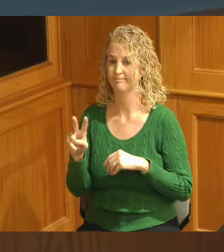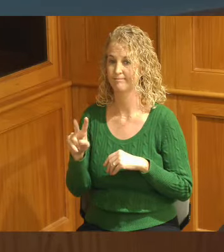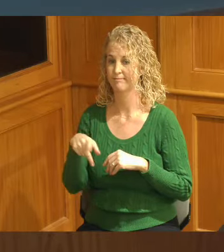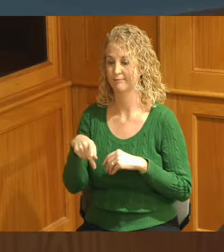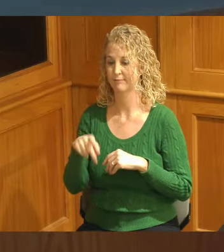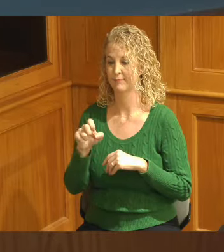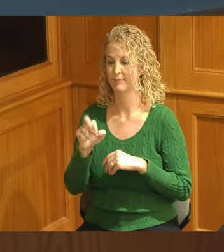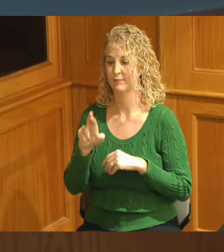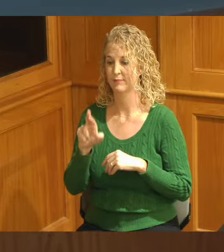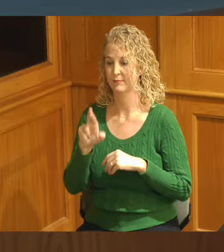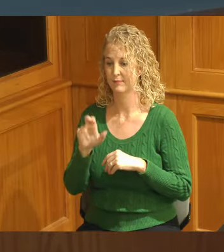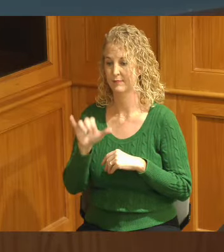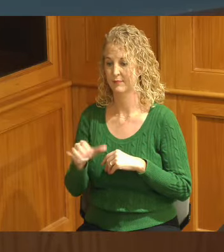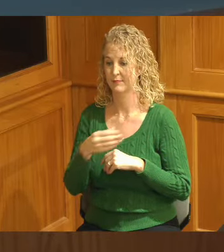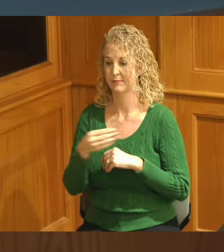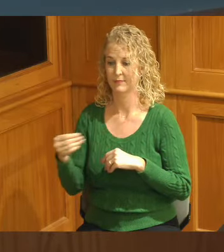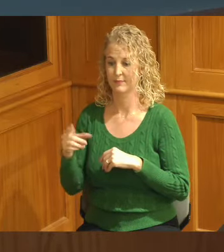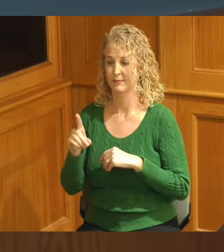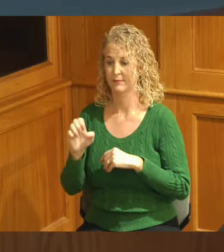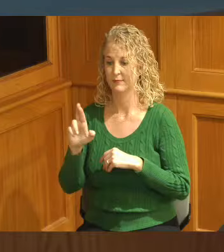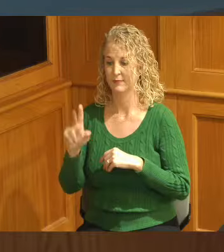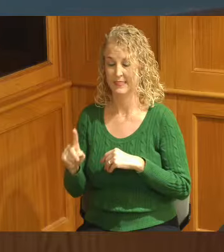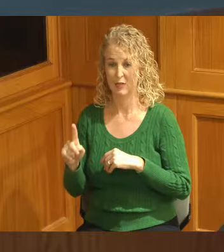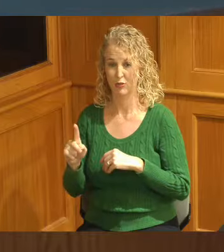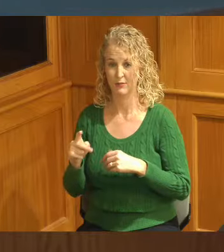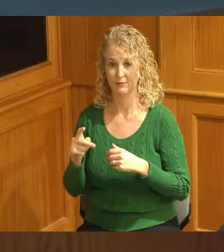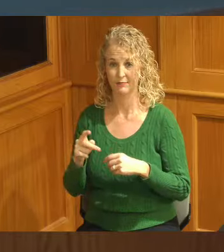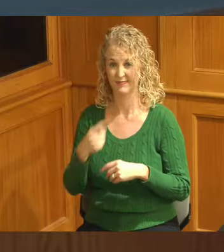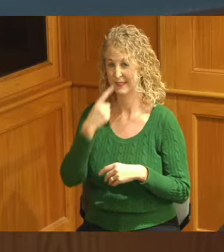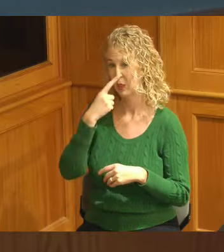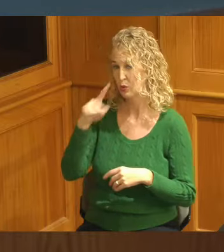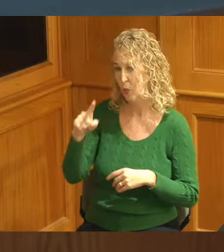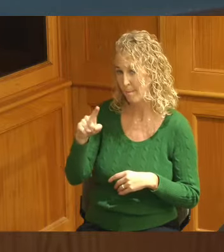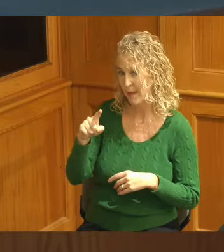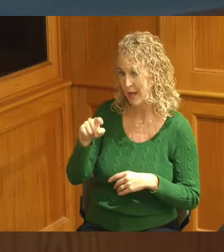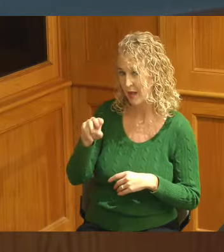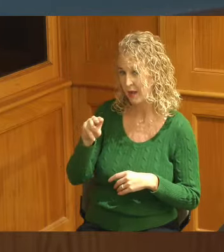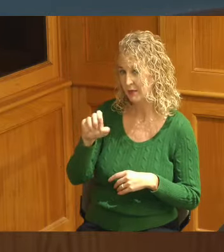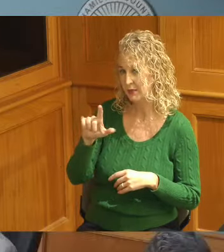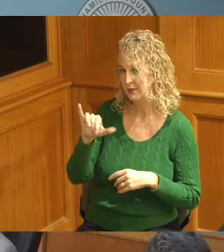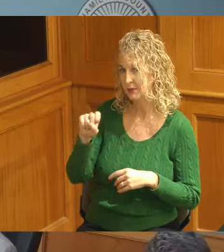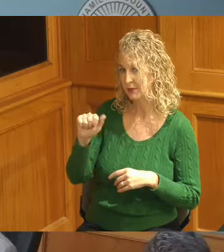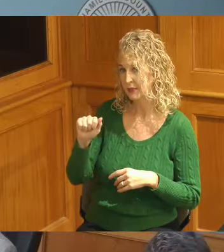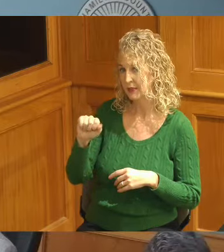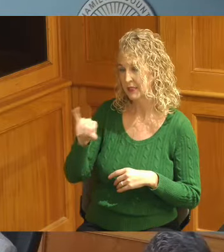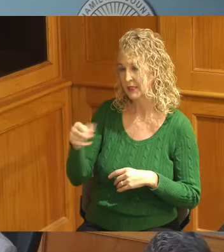and Norwood. Melissa Johnson is here. Would you just come forward and could you just briefly